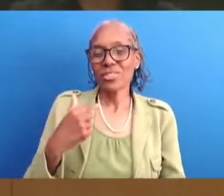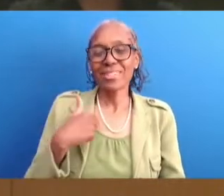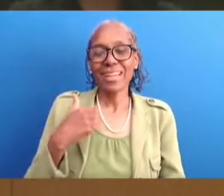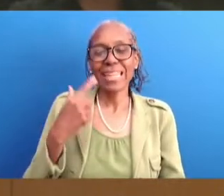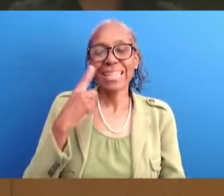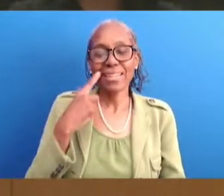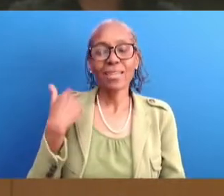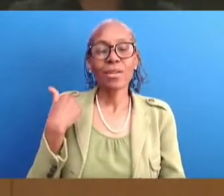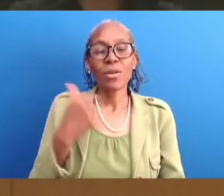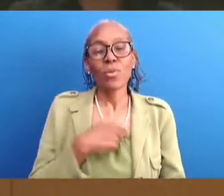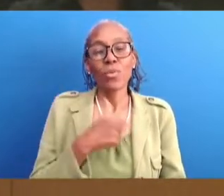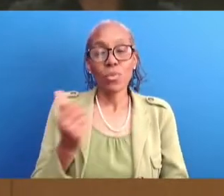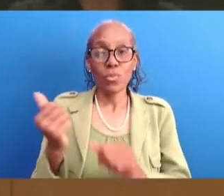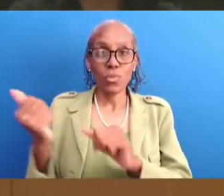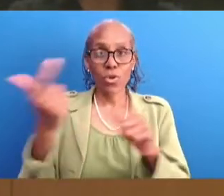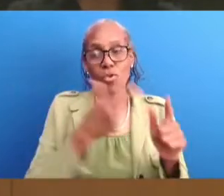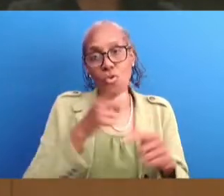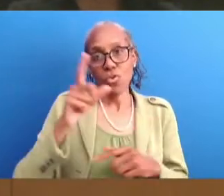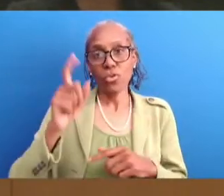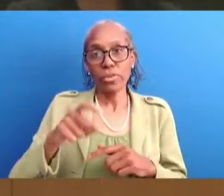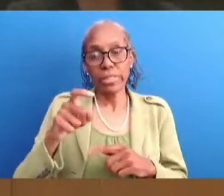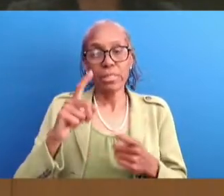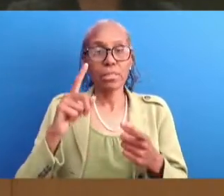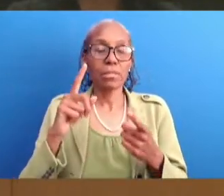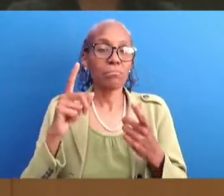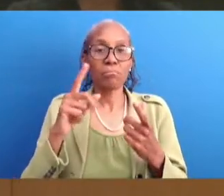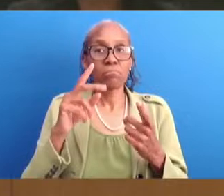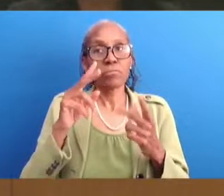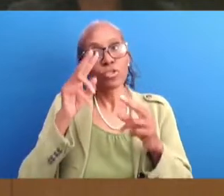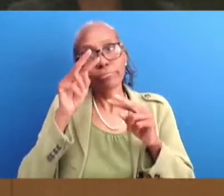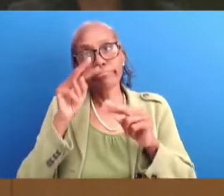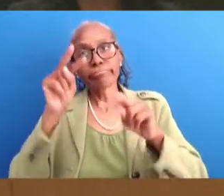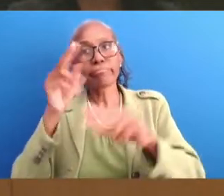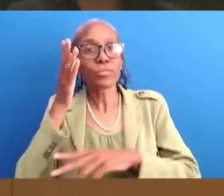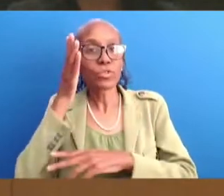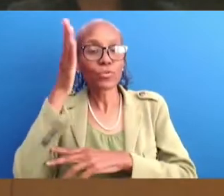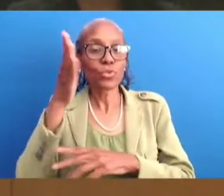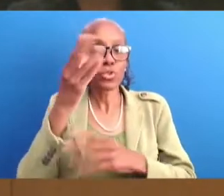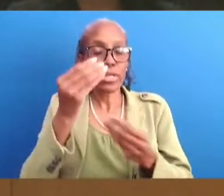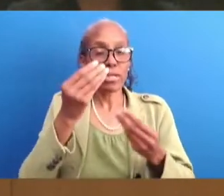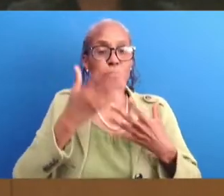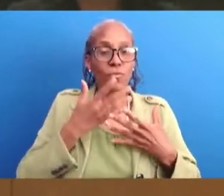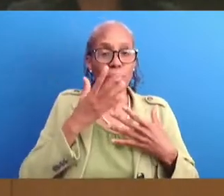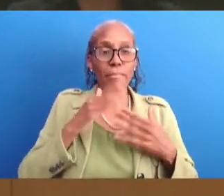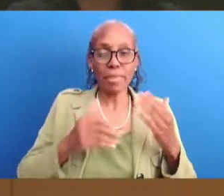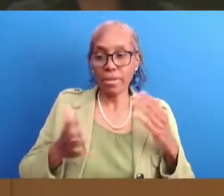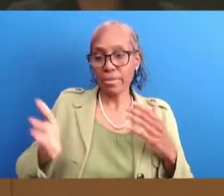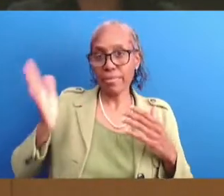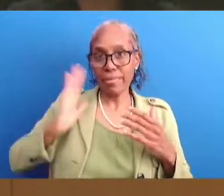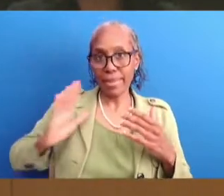I REALLY APPRECIATE THE QUESTION.